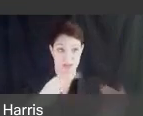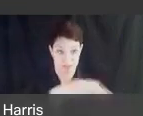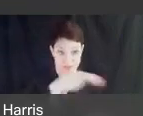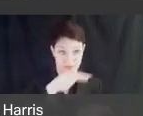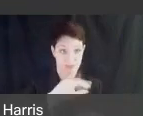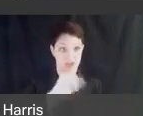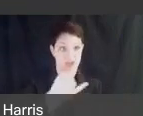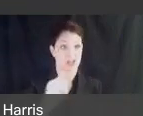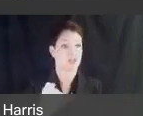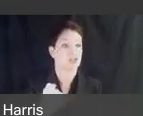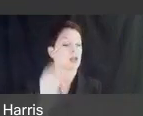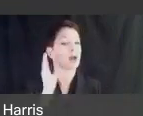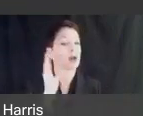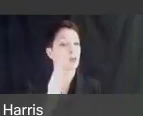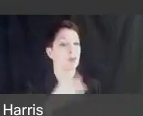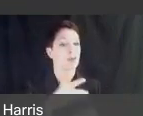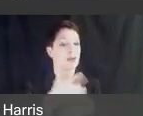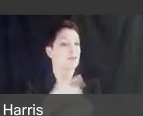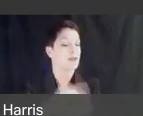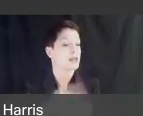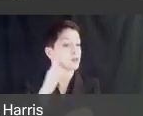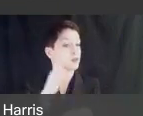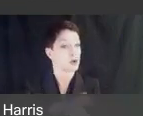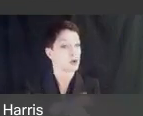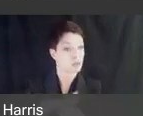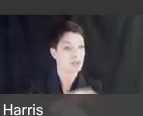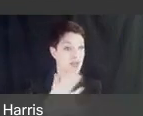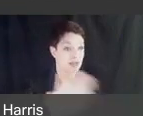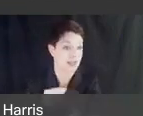will be made available to regions and counties throughout the Commonwealth.